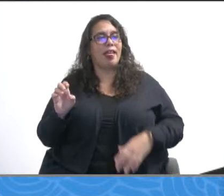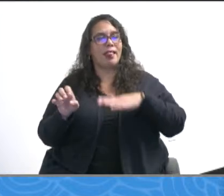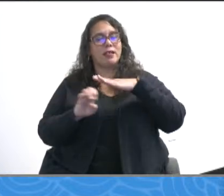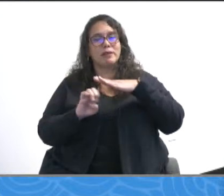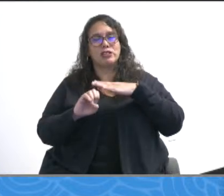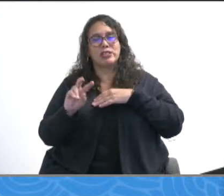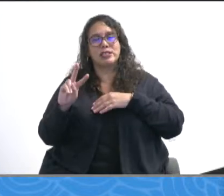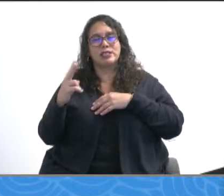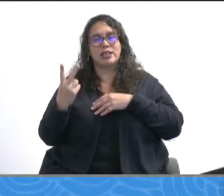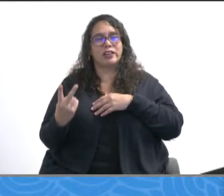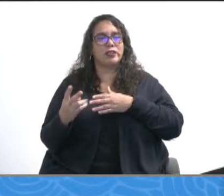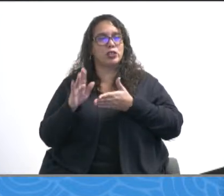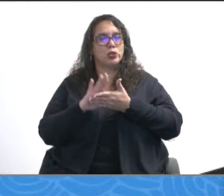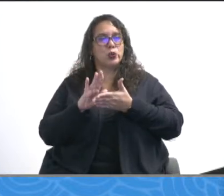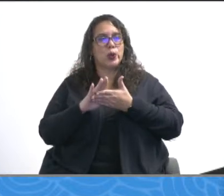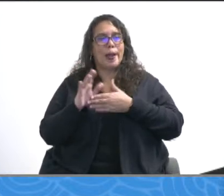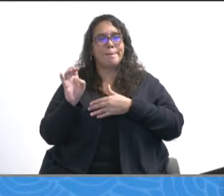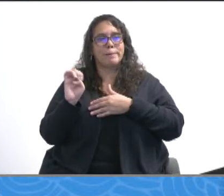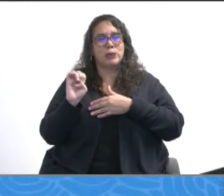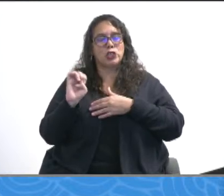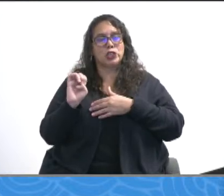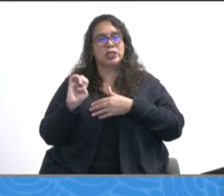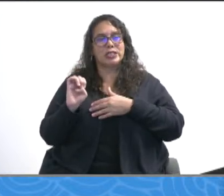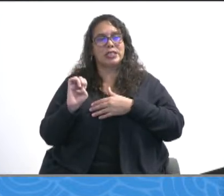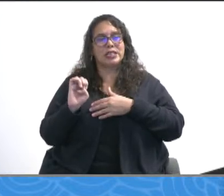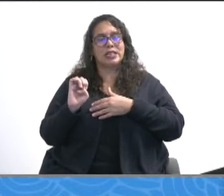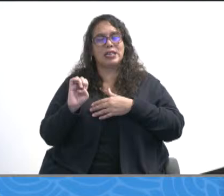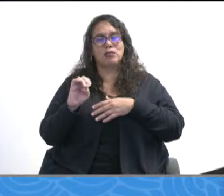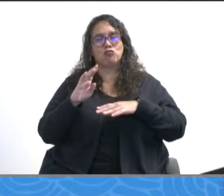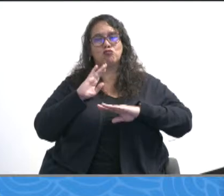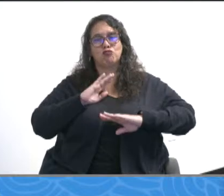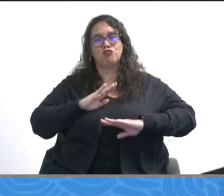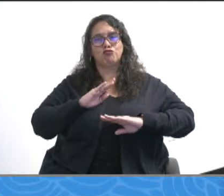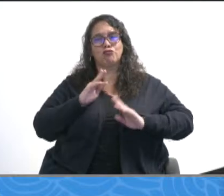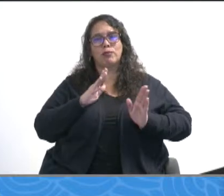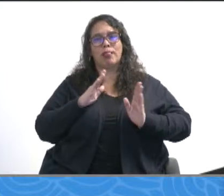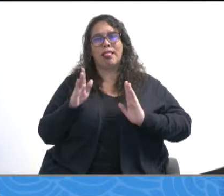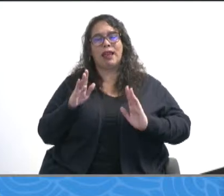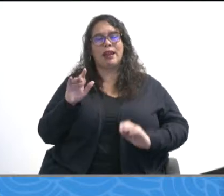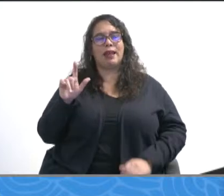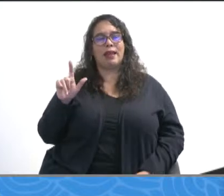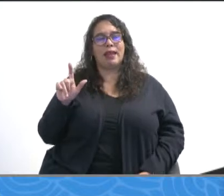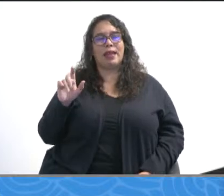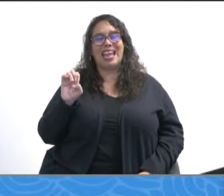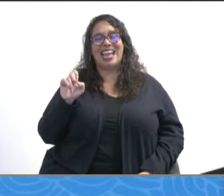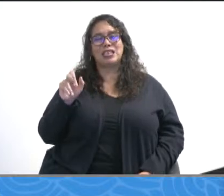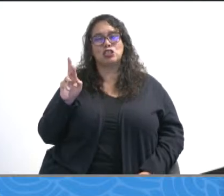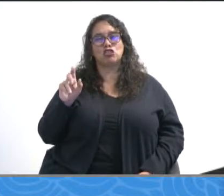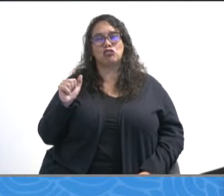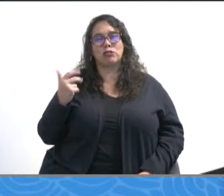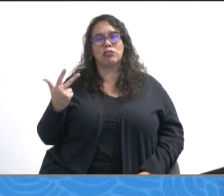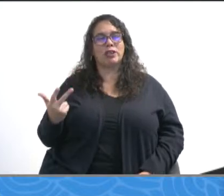Emergency Relief plan, ESSER III, in particular, what are additional supports that need to be considered?